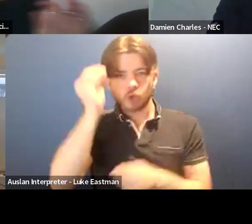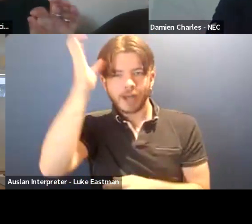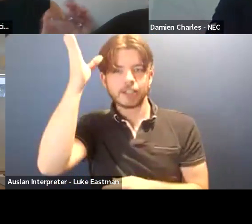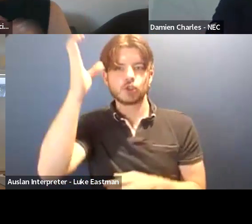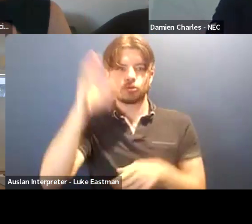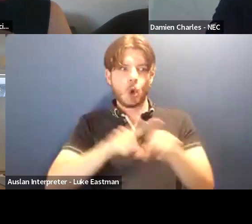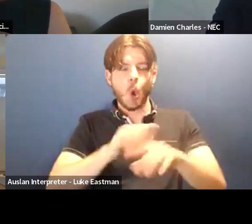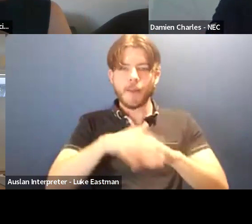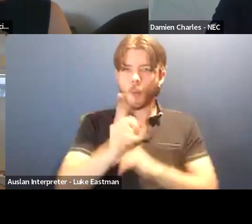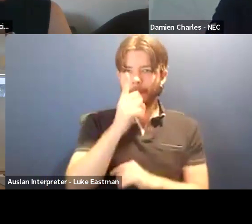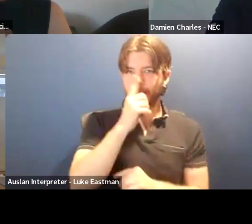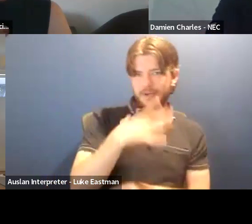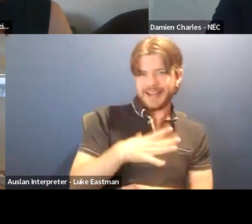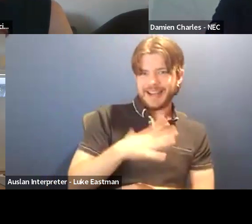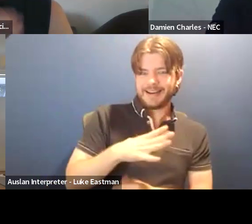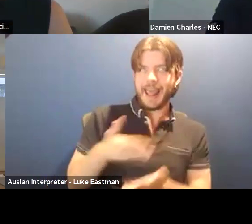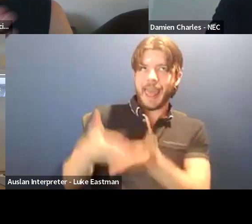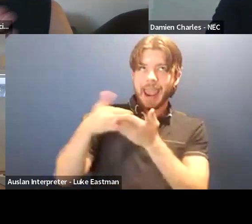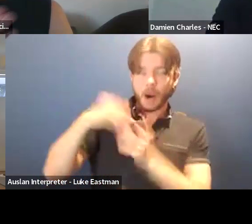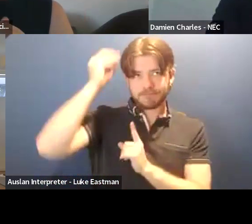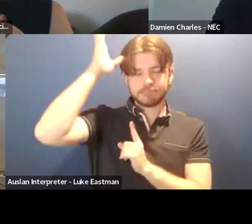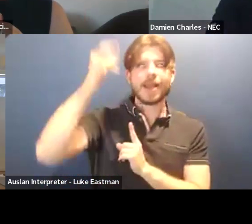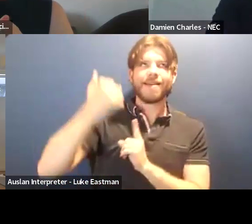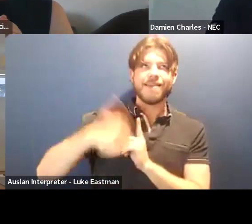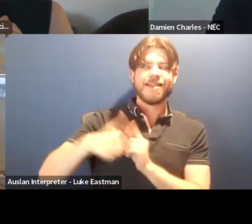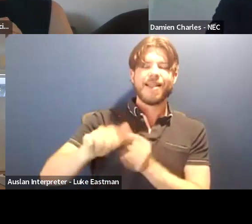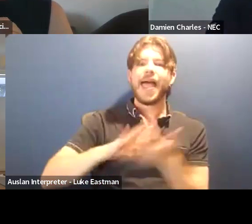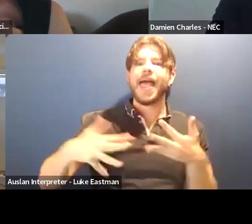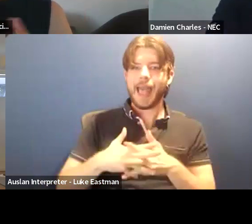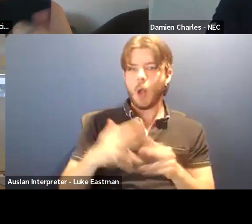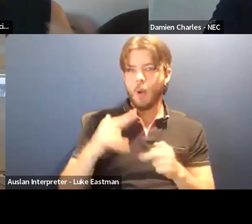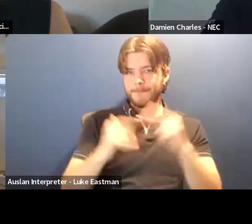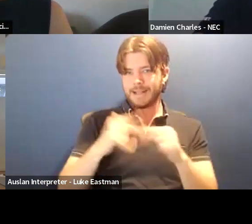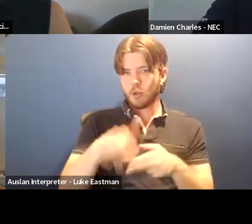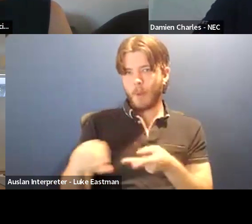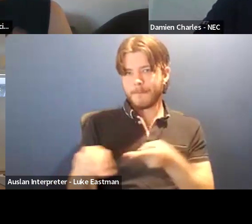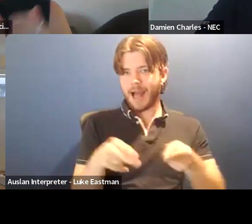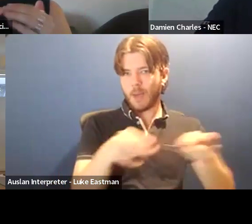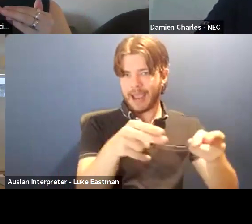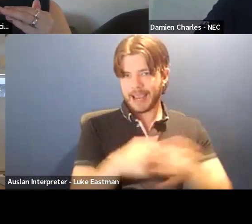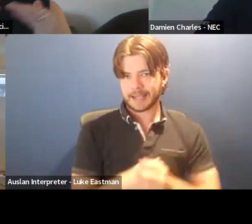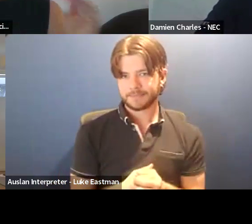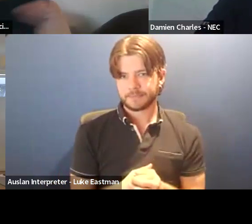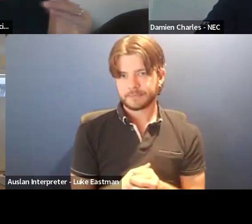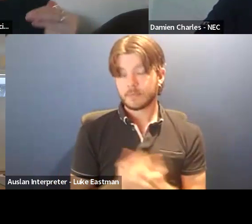and building those structured Pathways so you know if Damien's organisation was